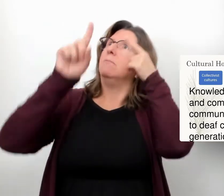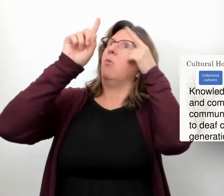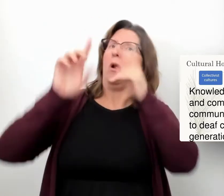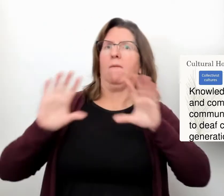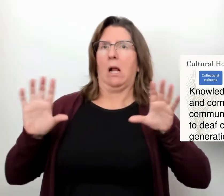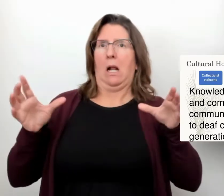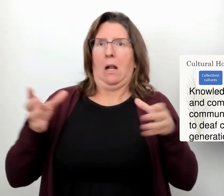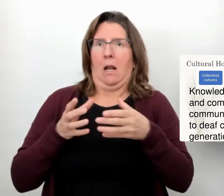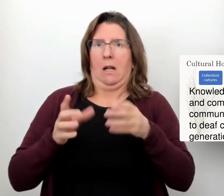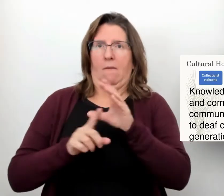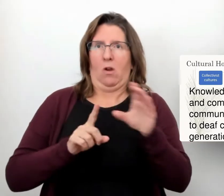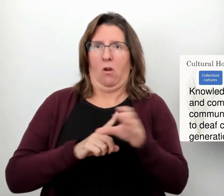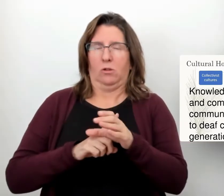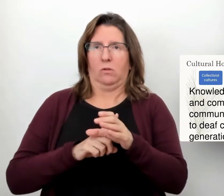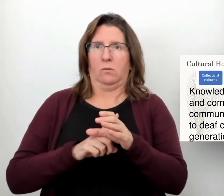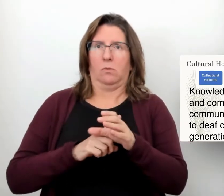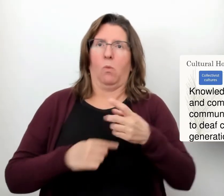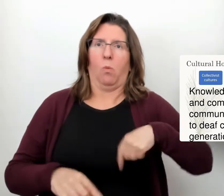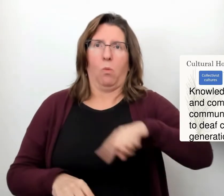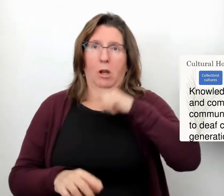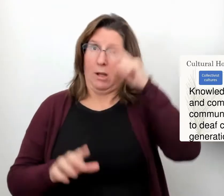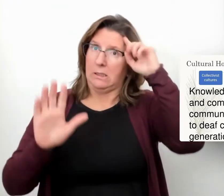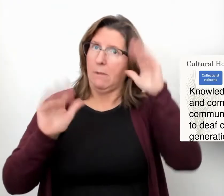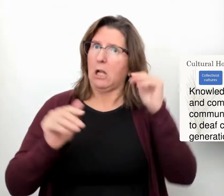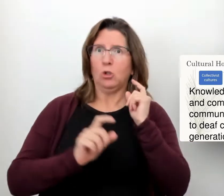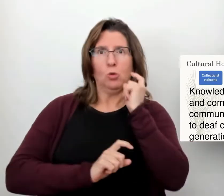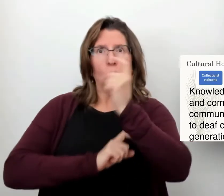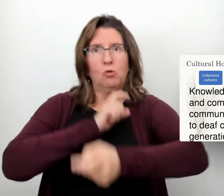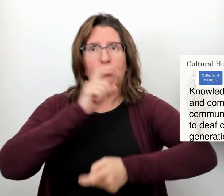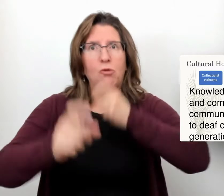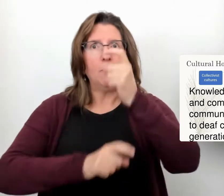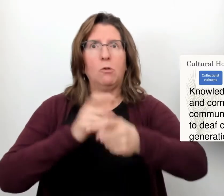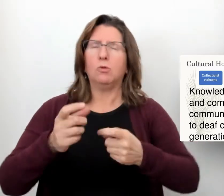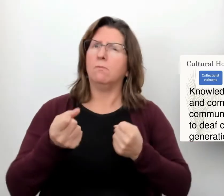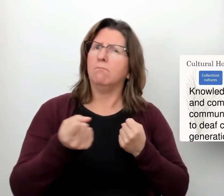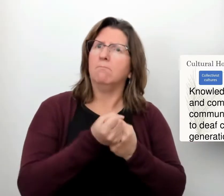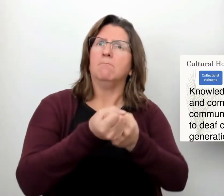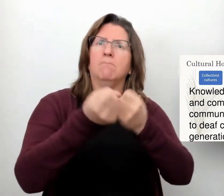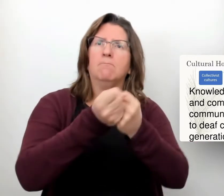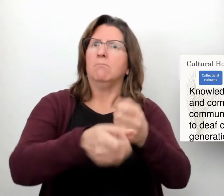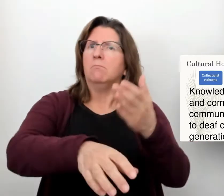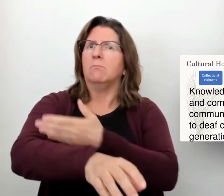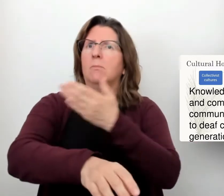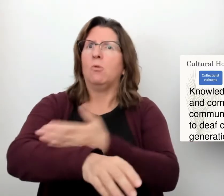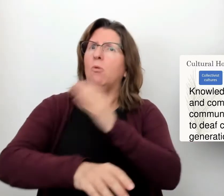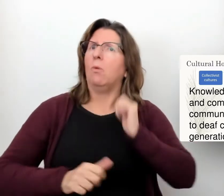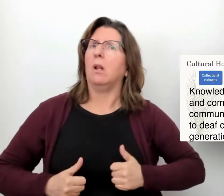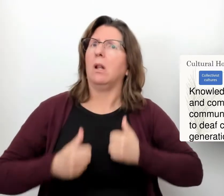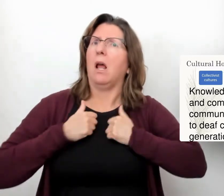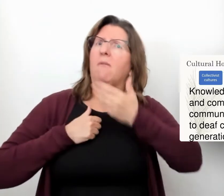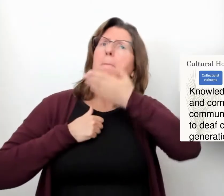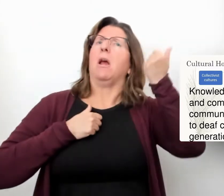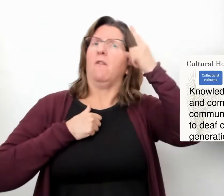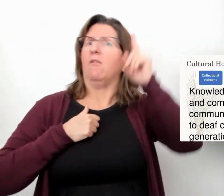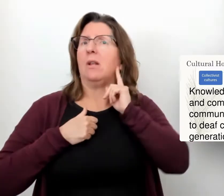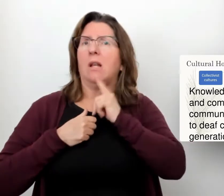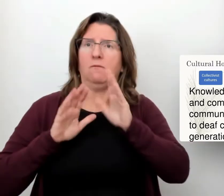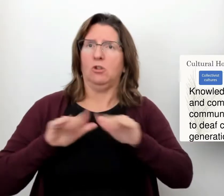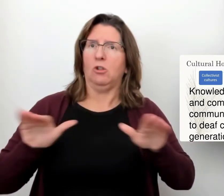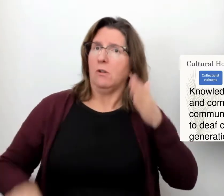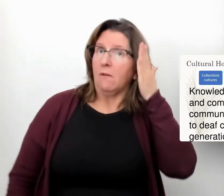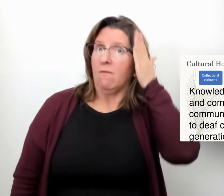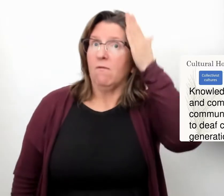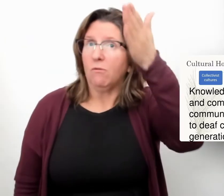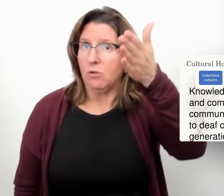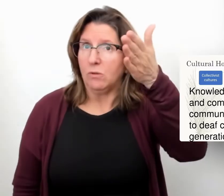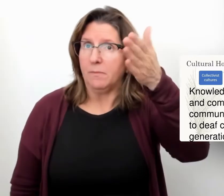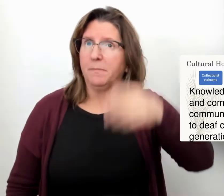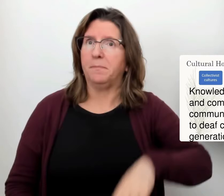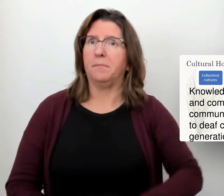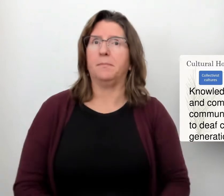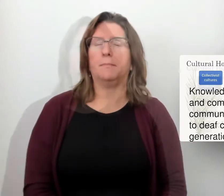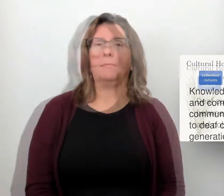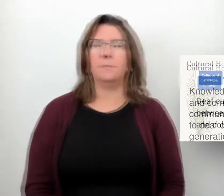In deaf culture the expectation is . . . everyone contributes to the community in order to make a better future for deaf children.